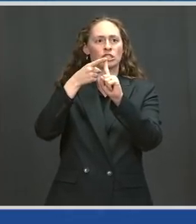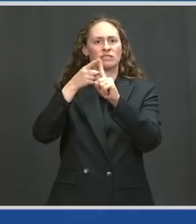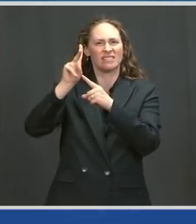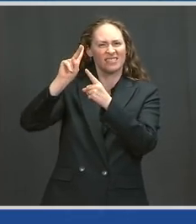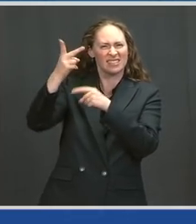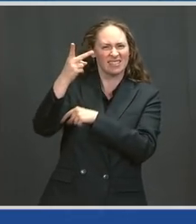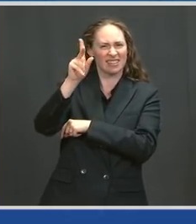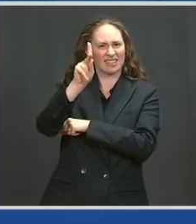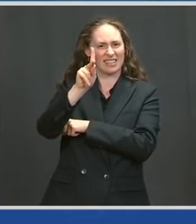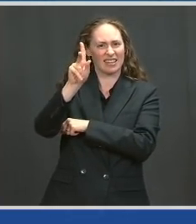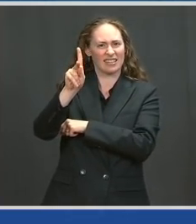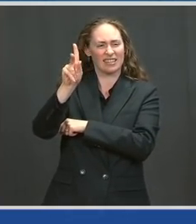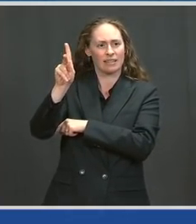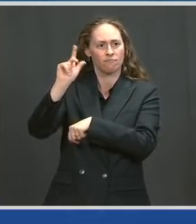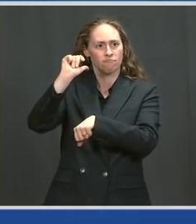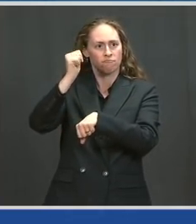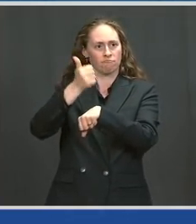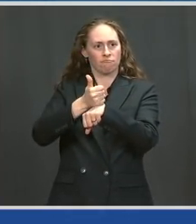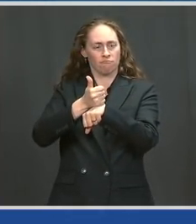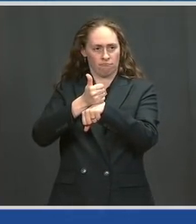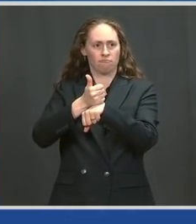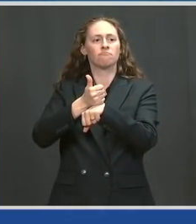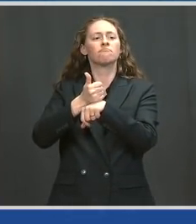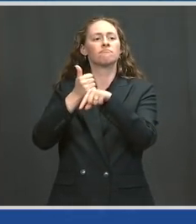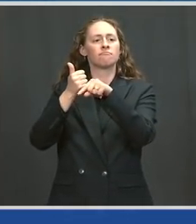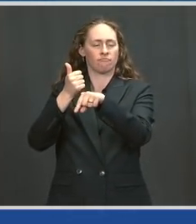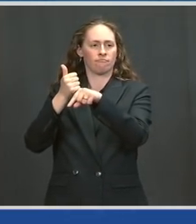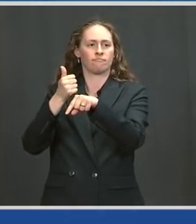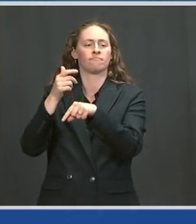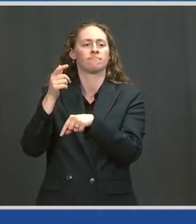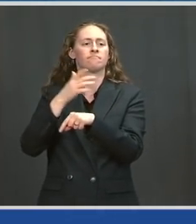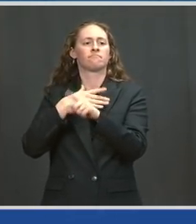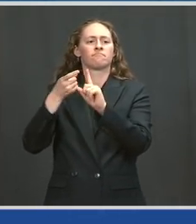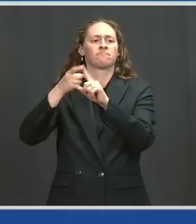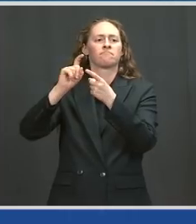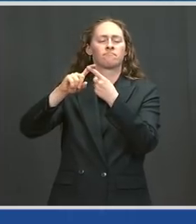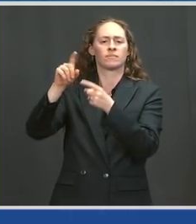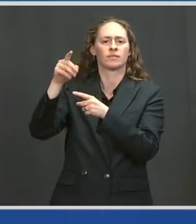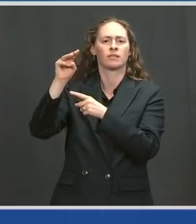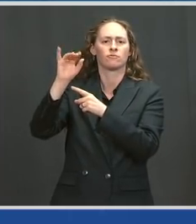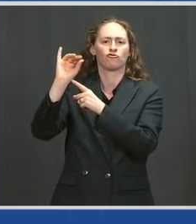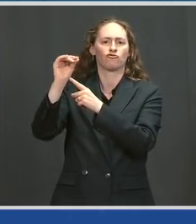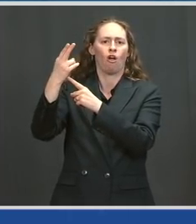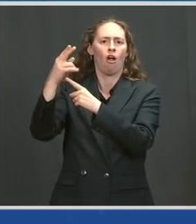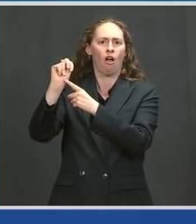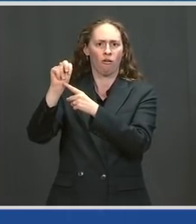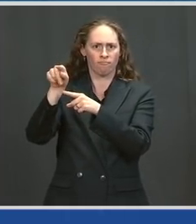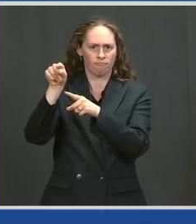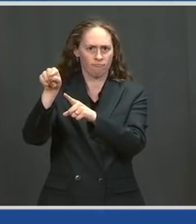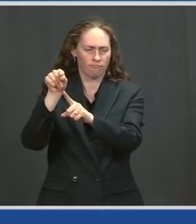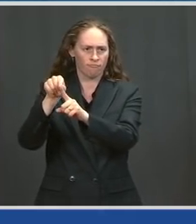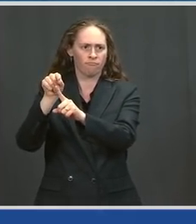Friend of mine, Jon Meacham, I had written, when I said I was running to restore the soul of America. He wrote a book called The Soul of America,